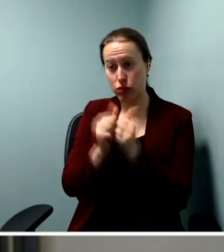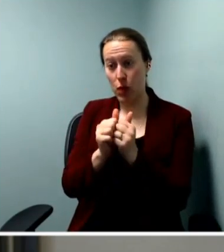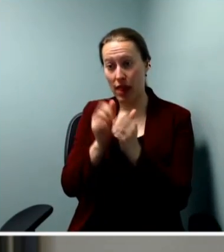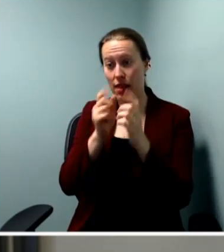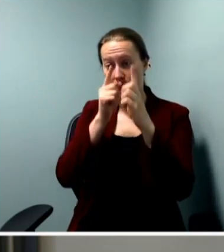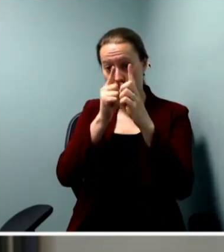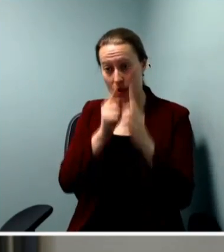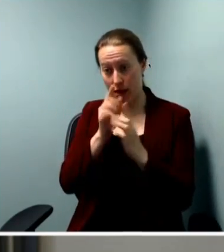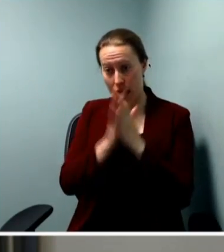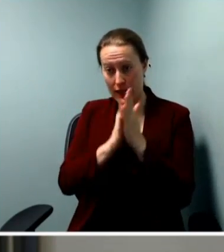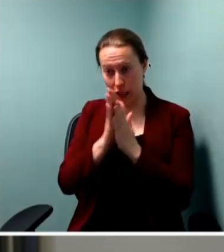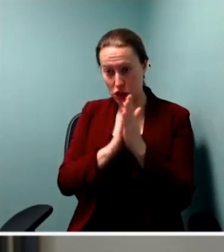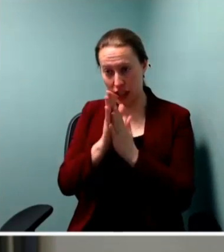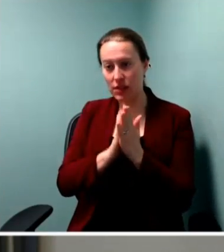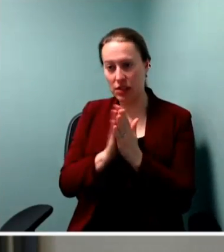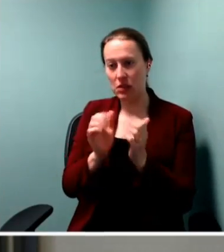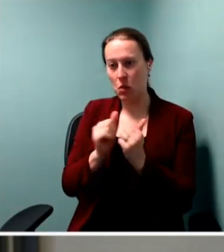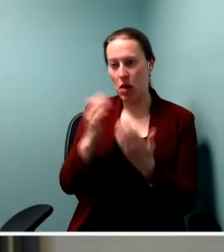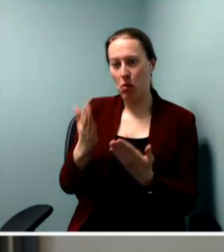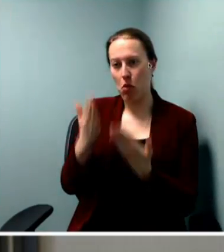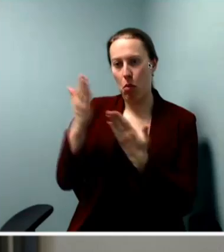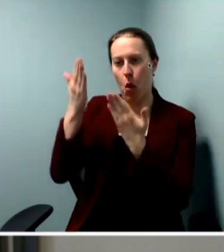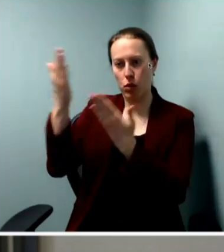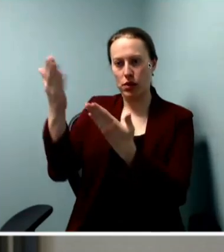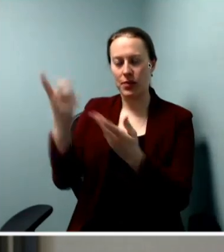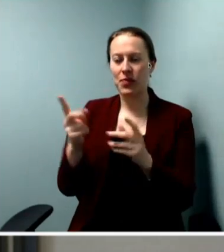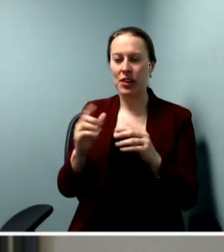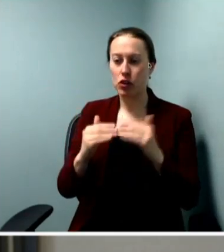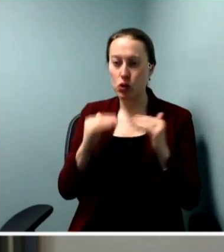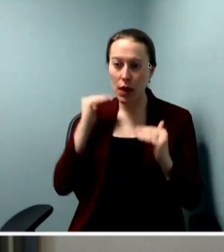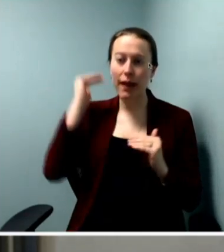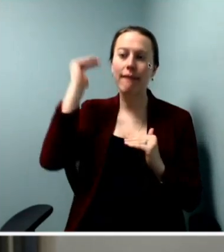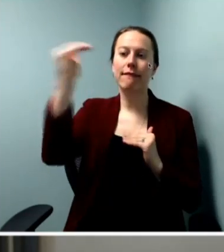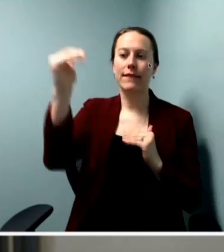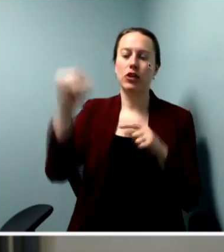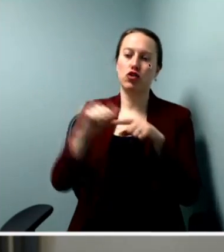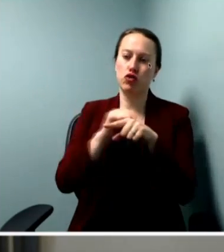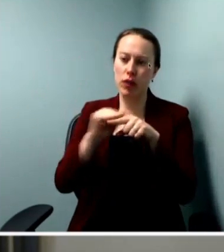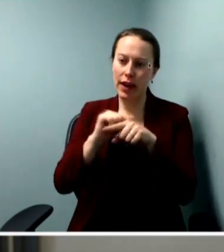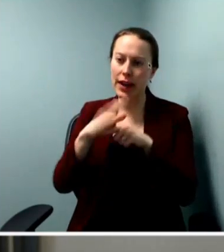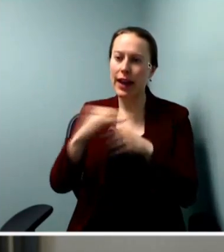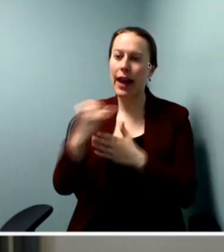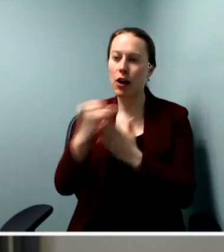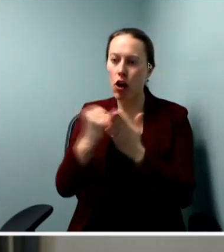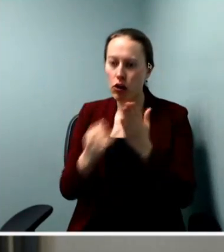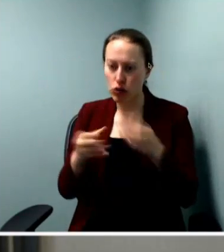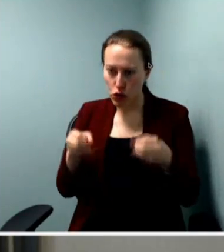really to advance artistry and training opportunities. So that's kind of my personal call to action.